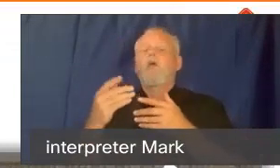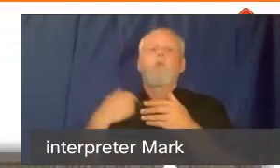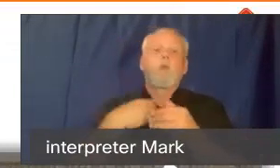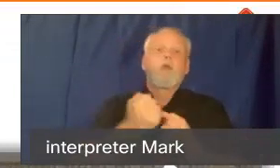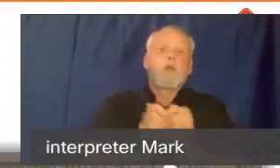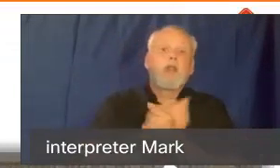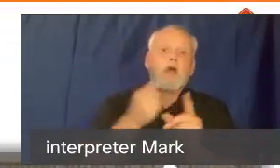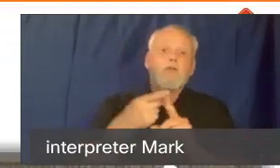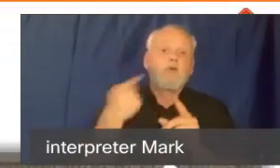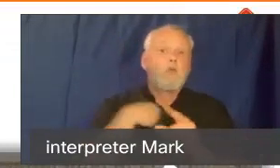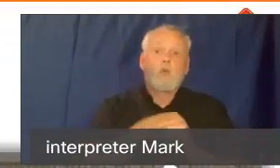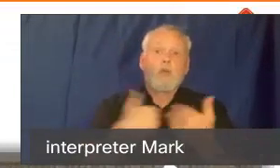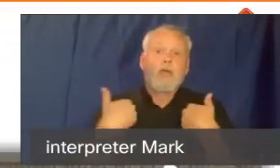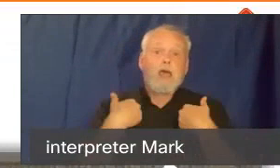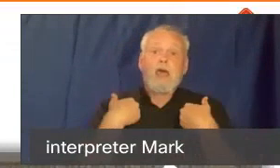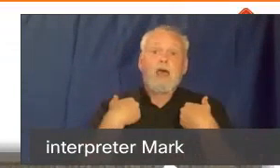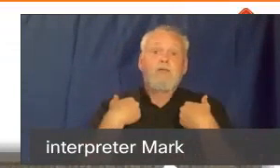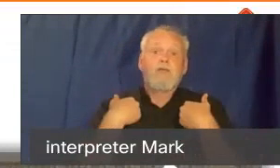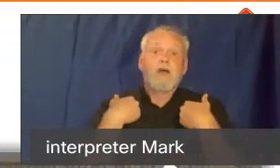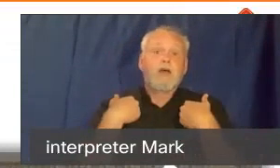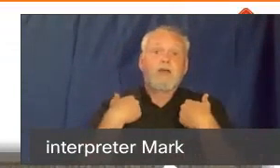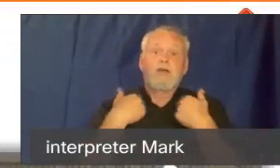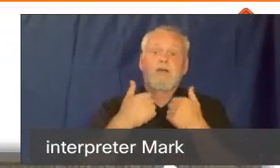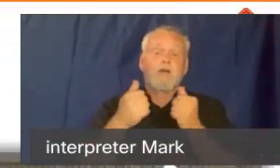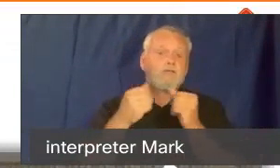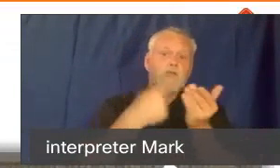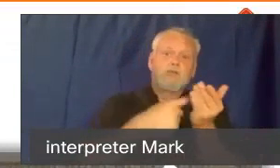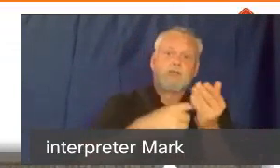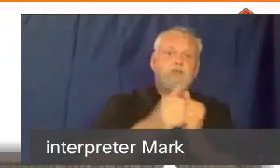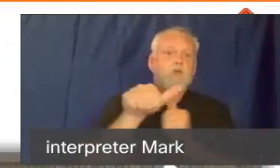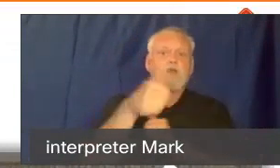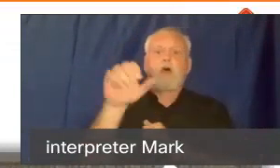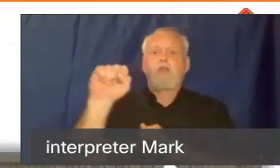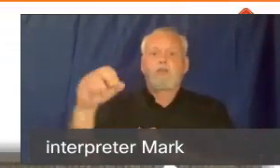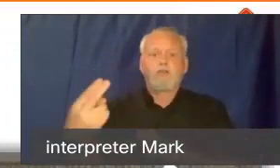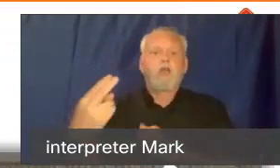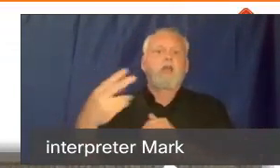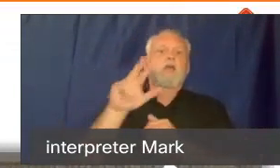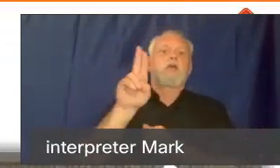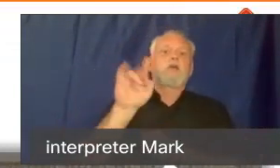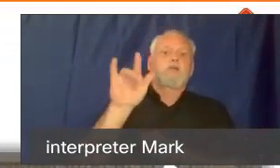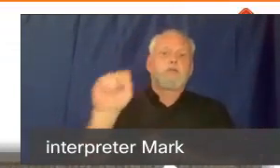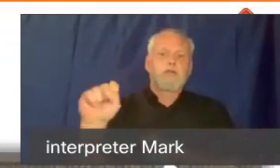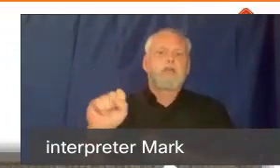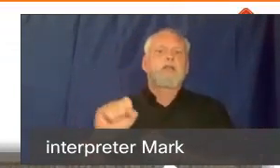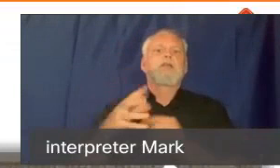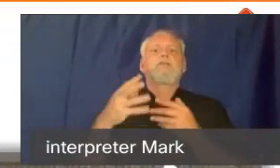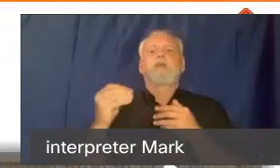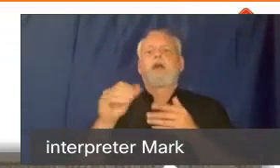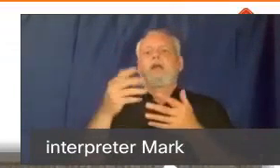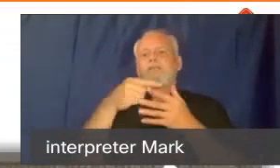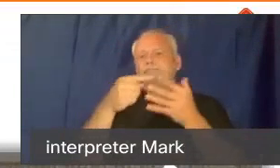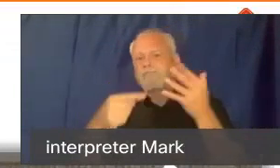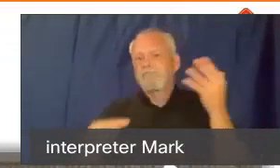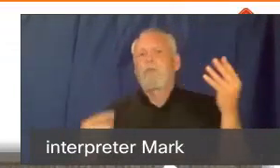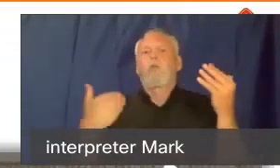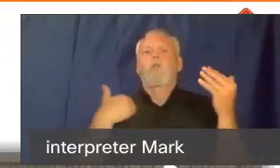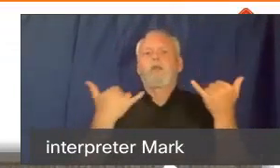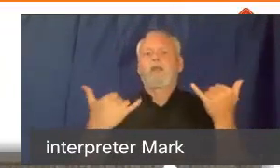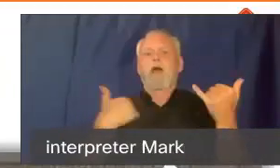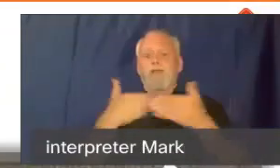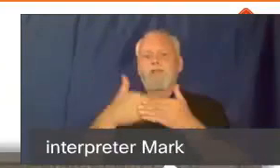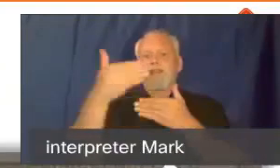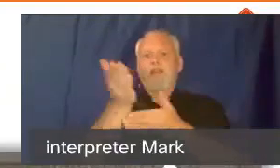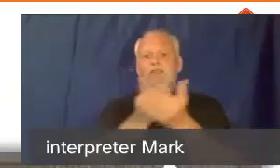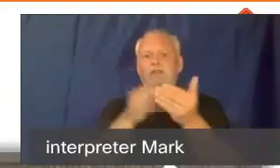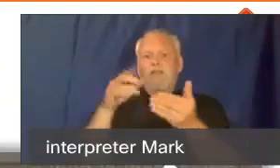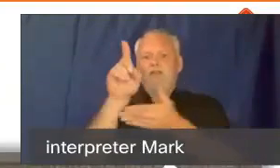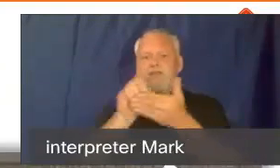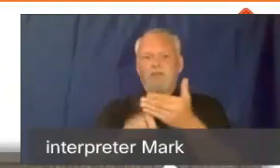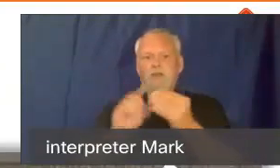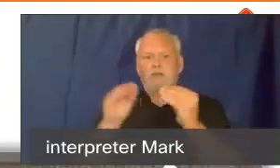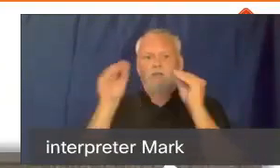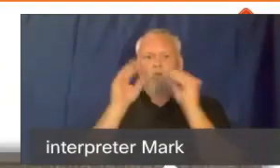Like I said, we have to continue our stakeholders such as the activities and and so we have now the next phase of this design actually is more focusing on this coordination.